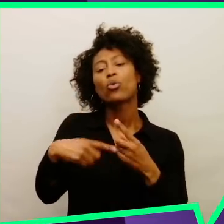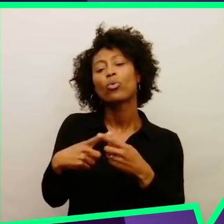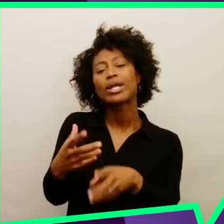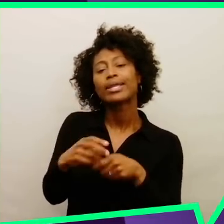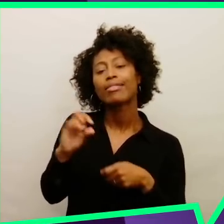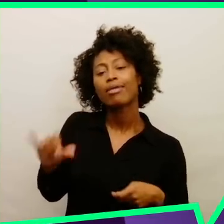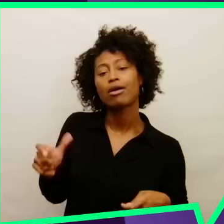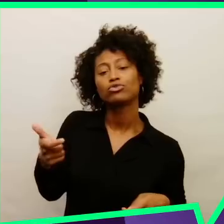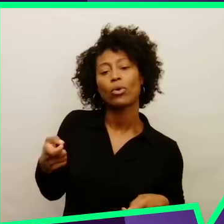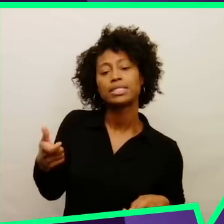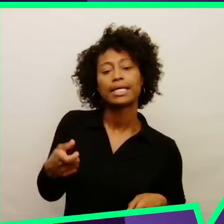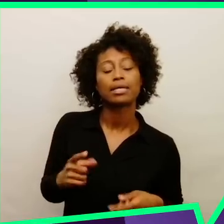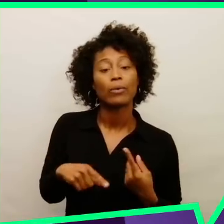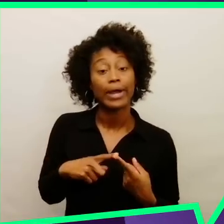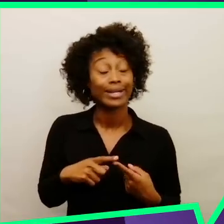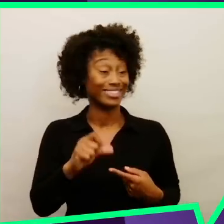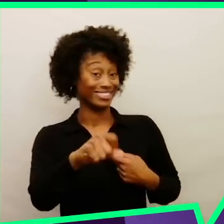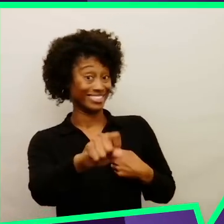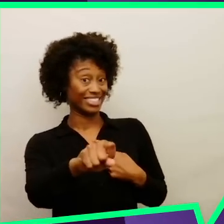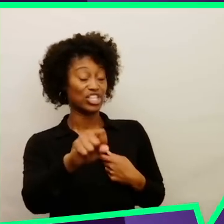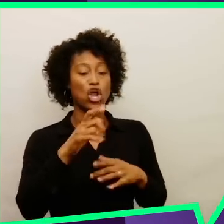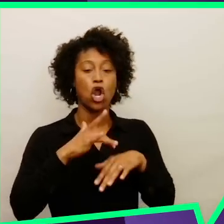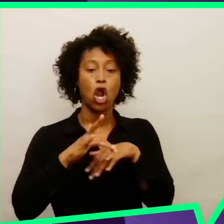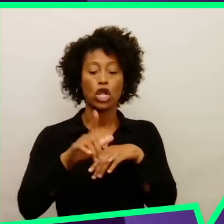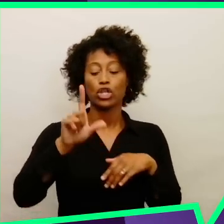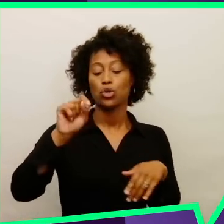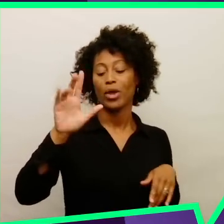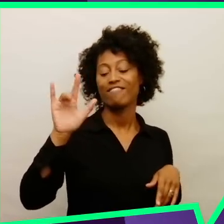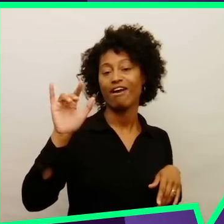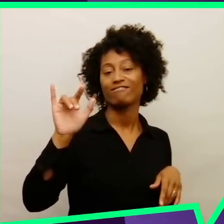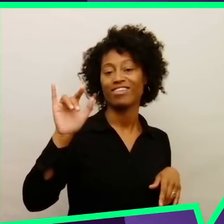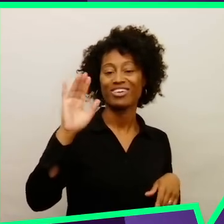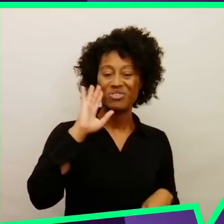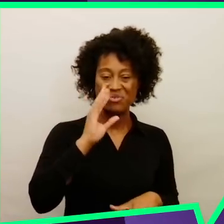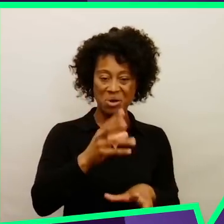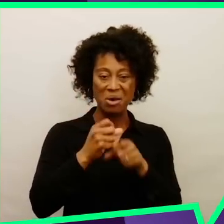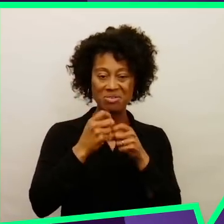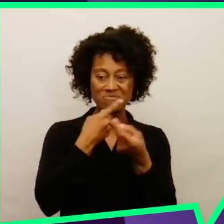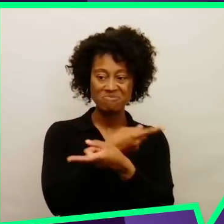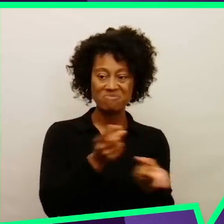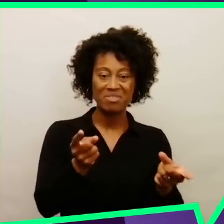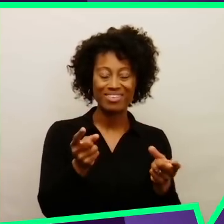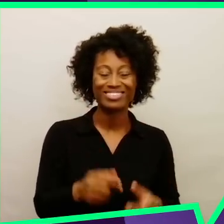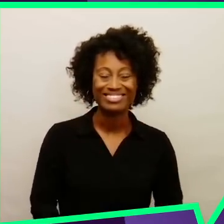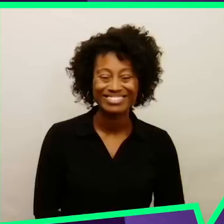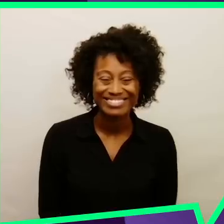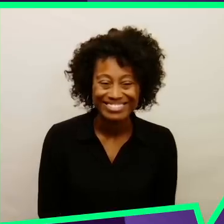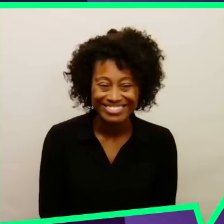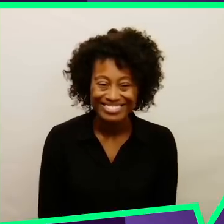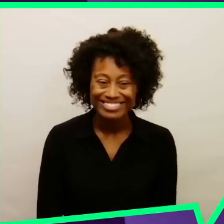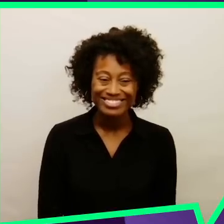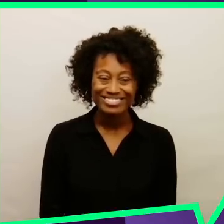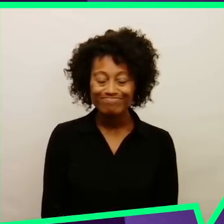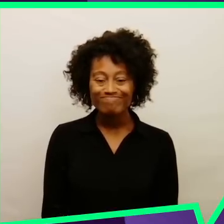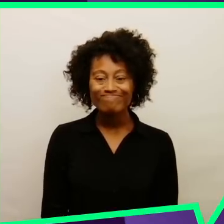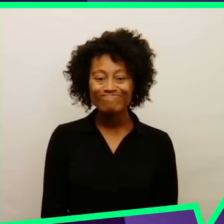Hey, speaking of future, Kaitlyn, can you tell us when we can get our hands on this Adaptive Joystick? Yes.